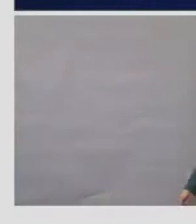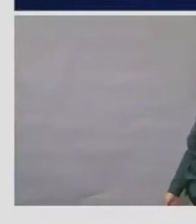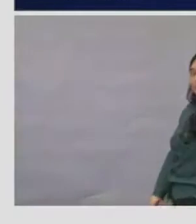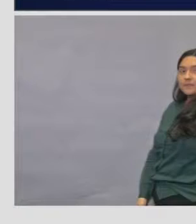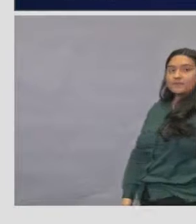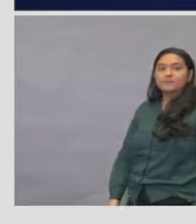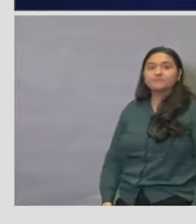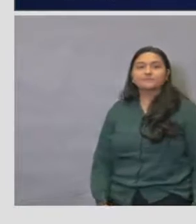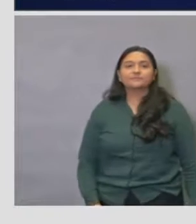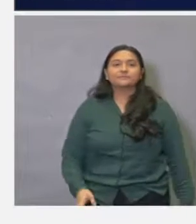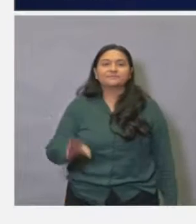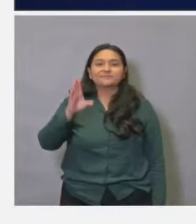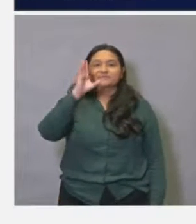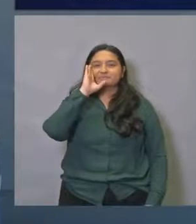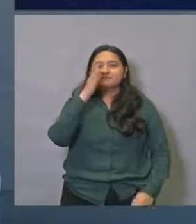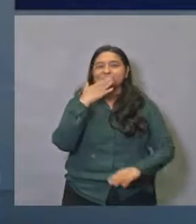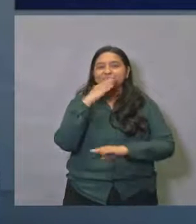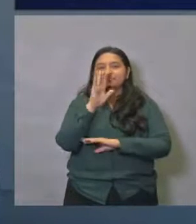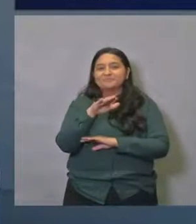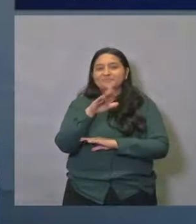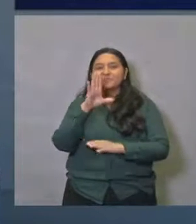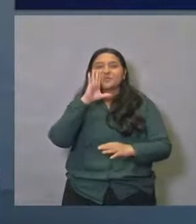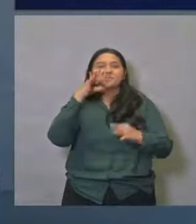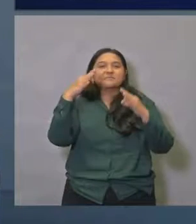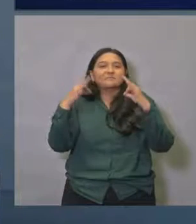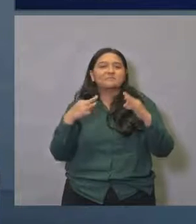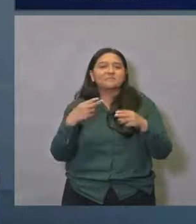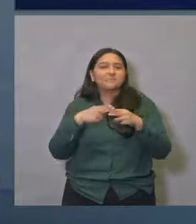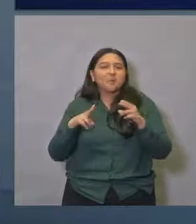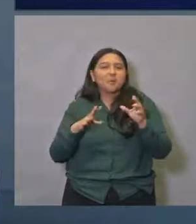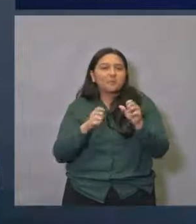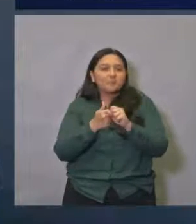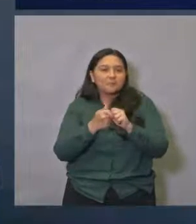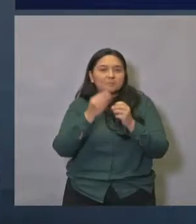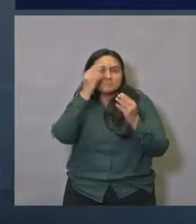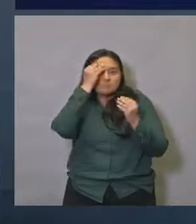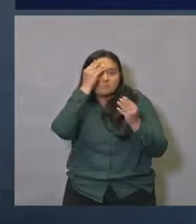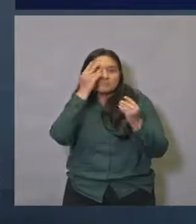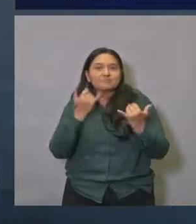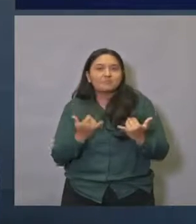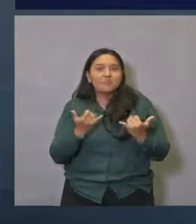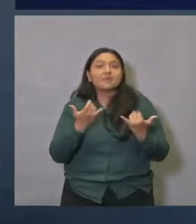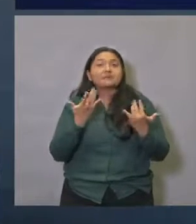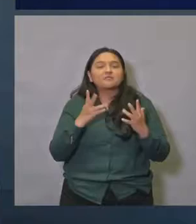HEALTH SERVICES. GOOD AFTERNOON.